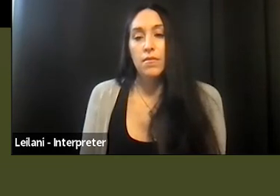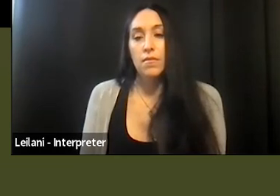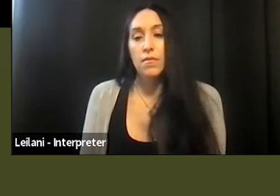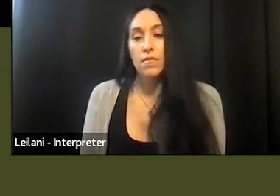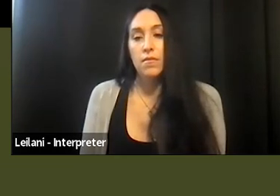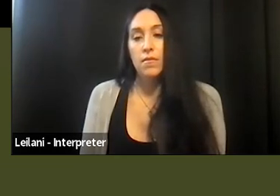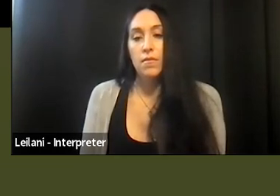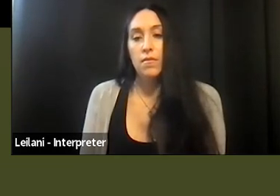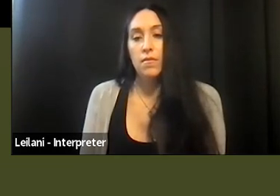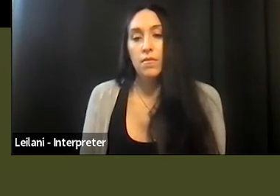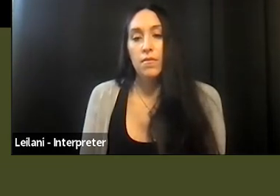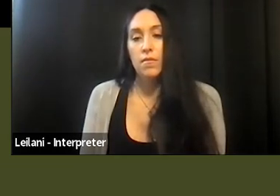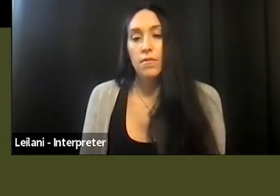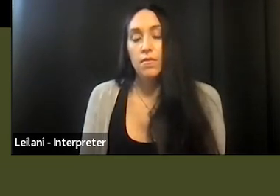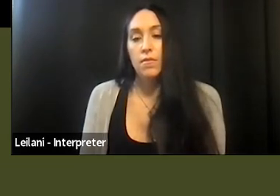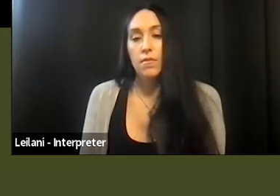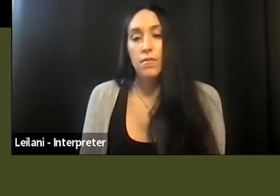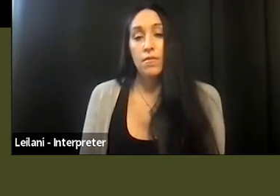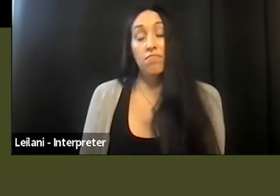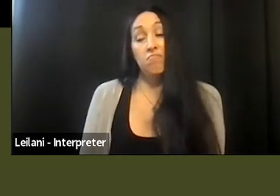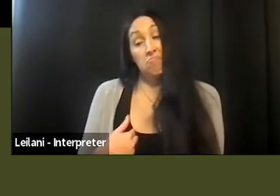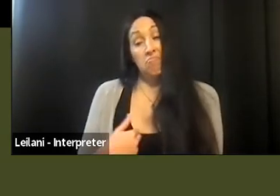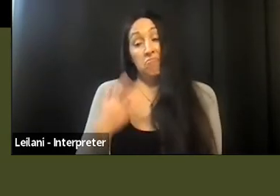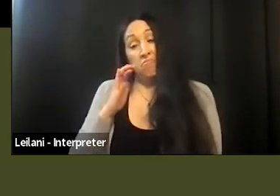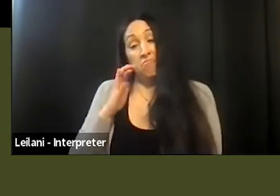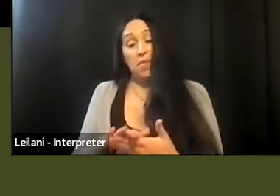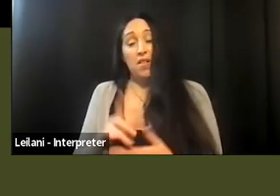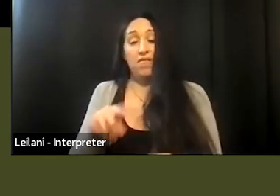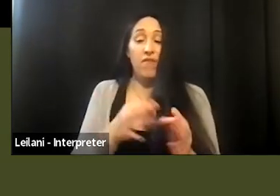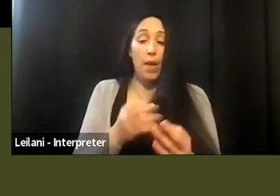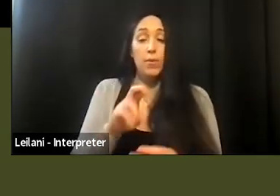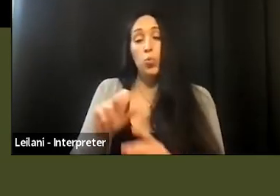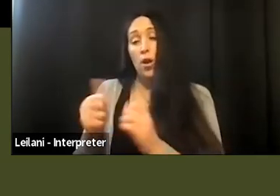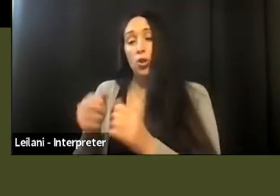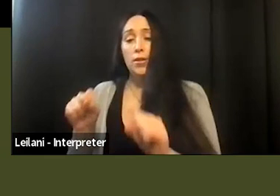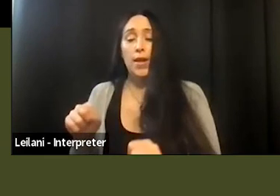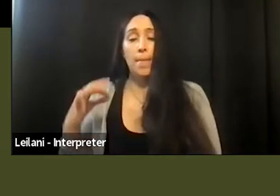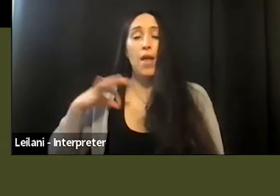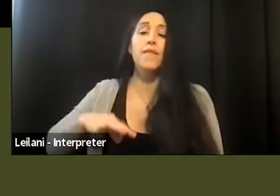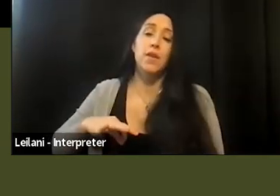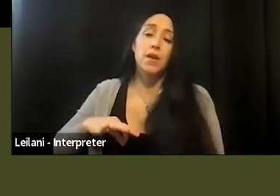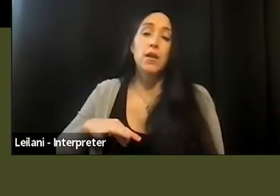Those agencies could benefit, I believe, or the families could benefit if the agencies get together